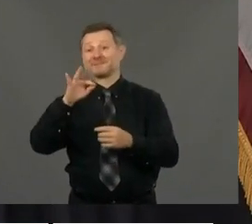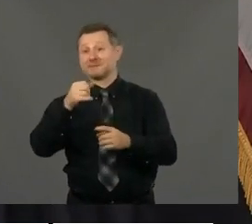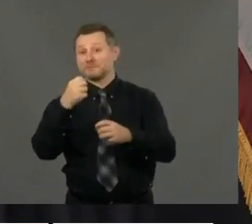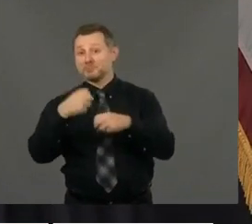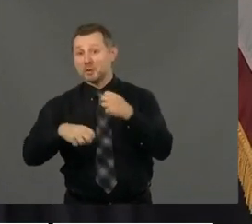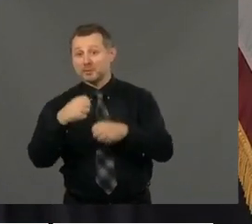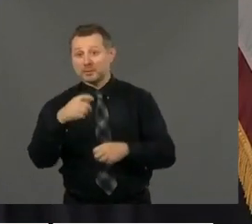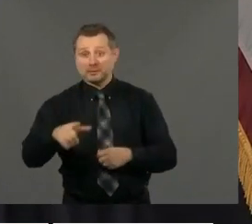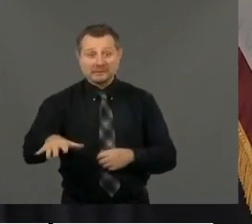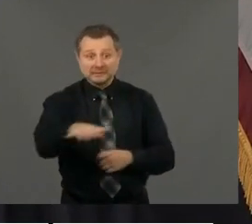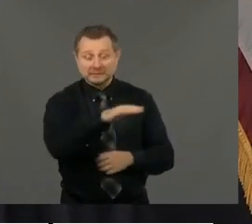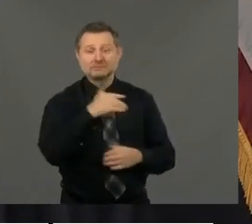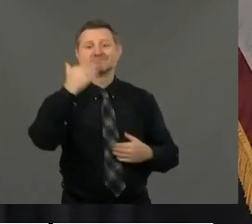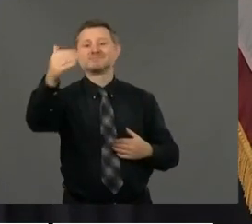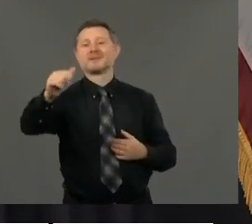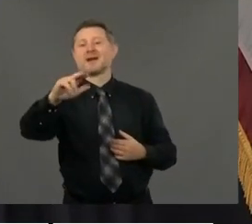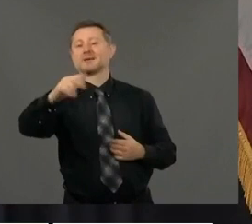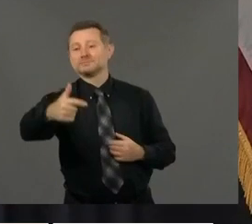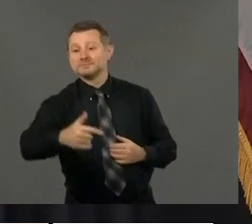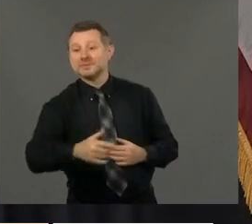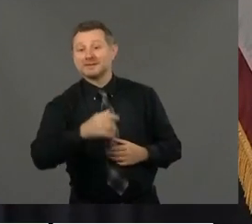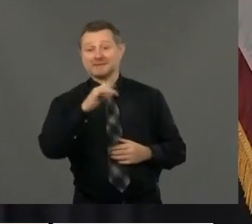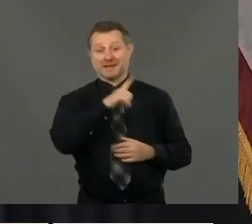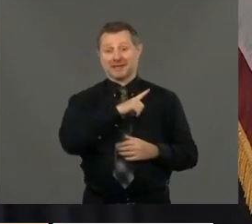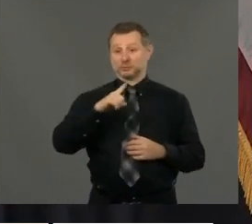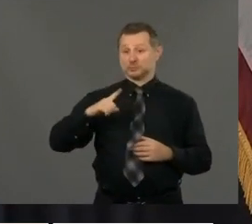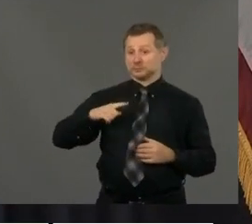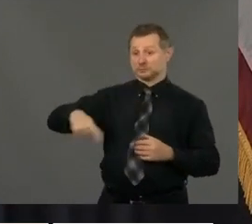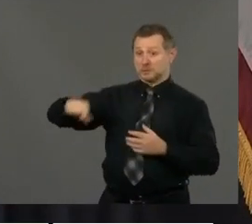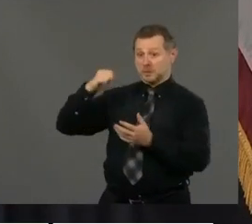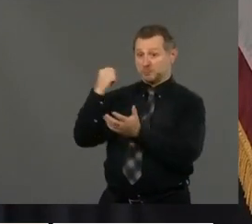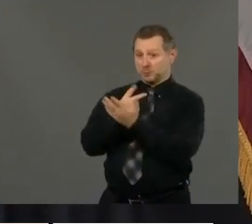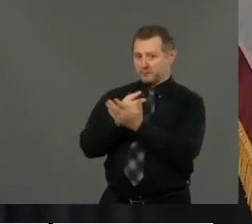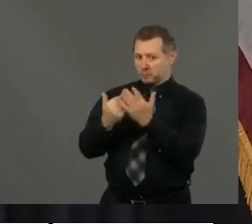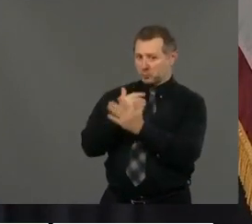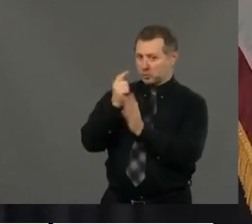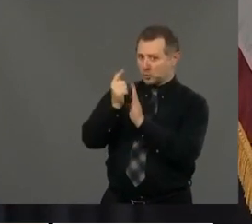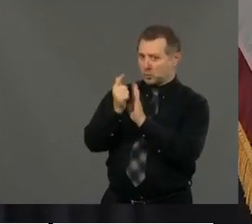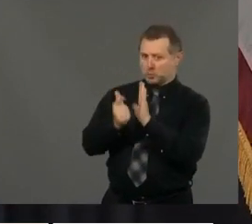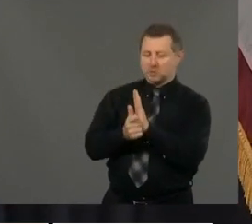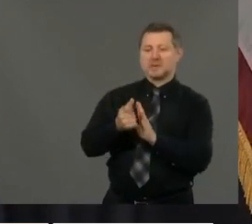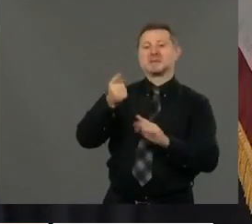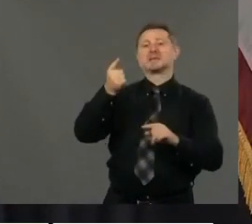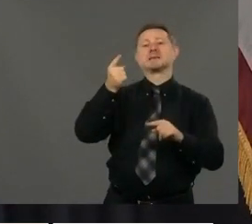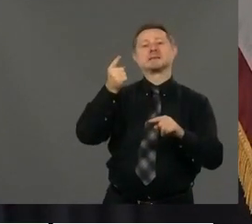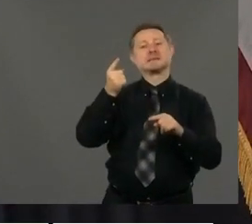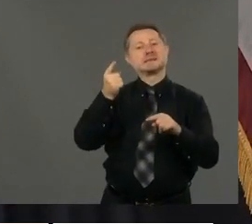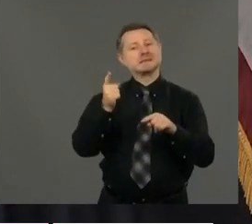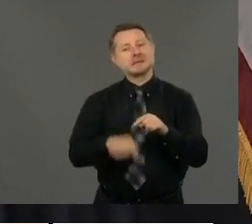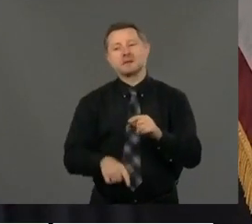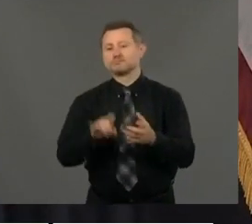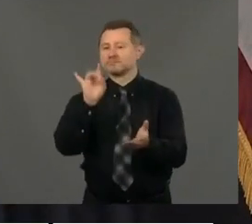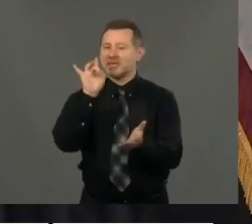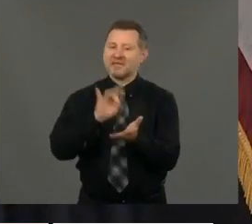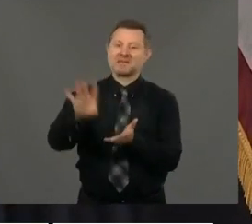ON THE FACTS. ON THE RENT ISSUE SPECIFICALLY, AS I'M SURE YOU REMEMBER, THE GOVERNOR DID AN EXECUTIVE ORDER IN MARCH THAT SAID THERE COULDN'T BE CONVICTIONS ON COMMERCIAL OR RESIDENTIAL RENT.